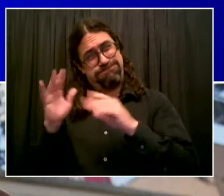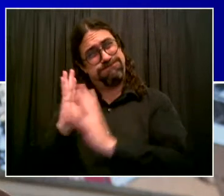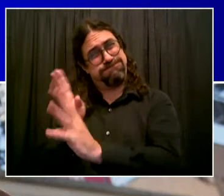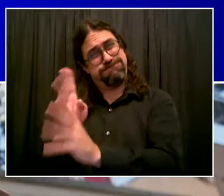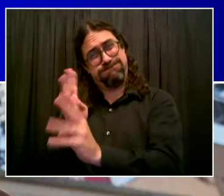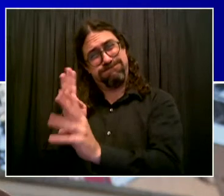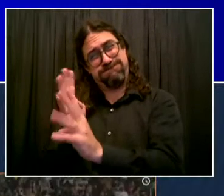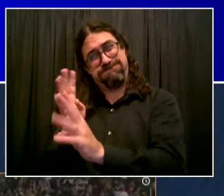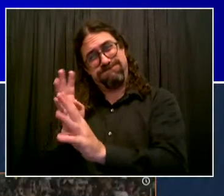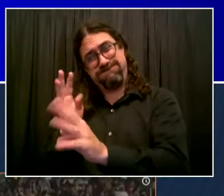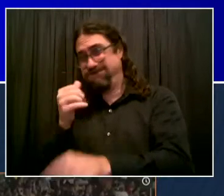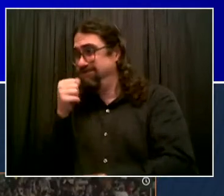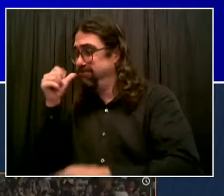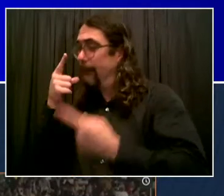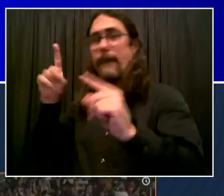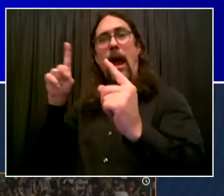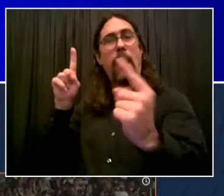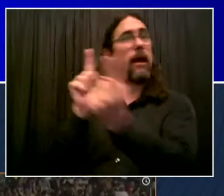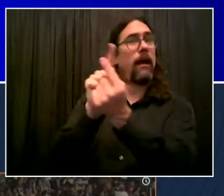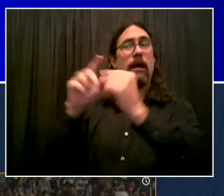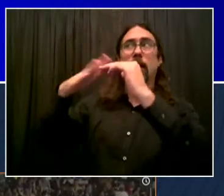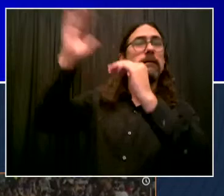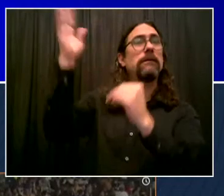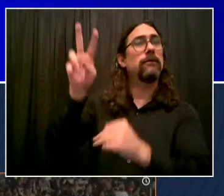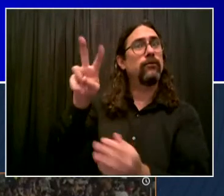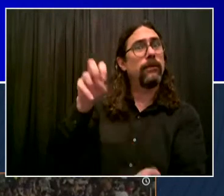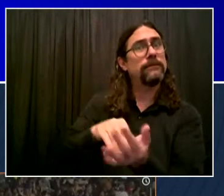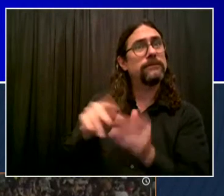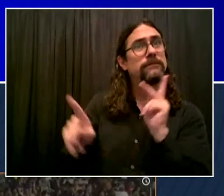YESTERDAY.